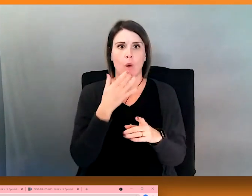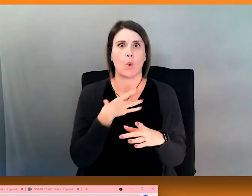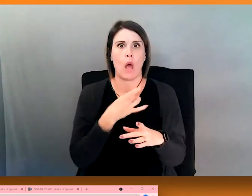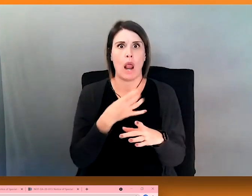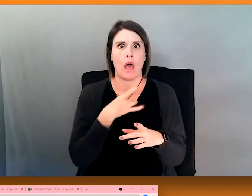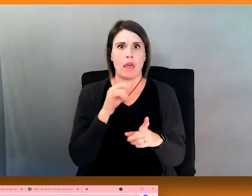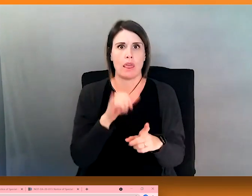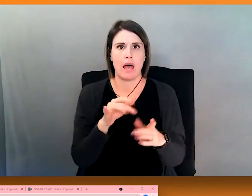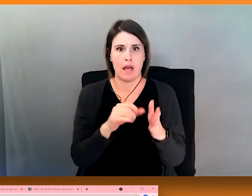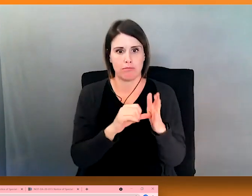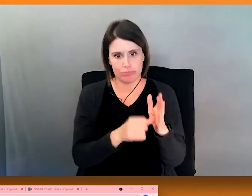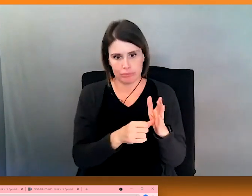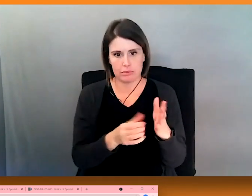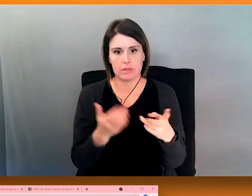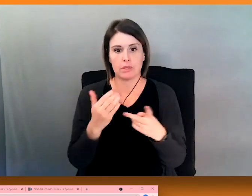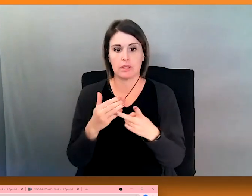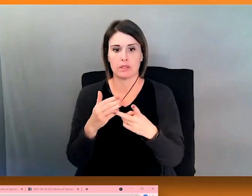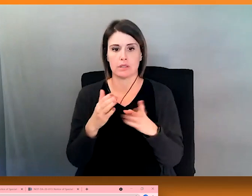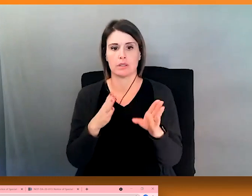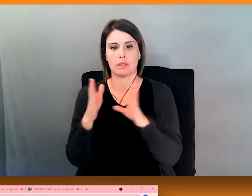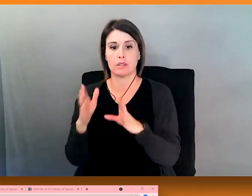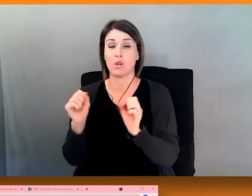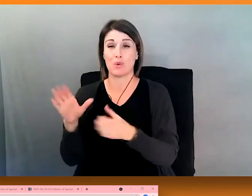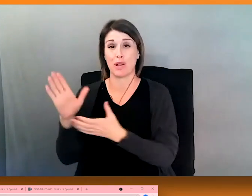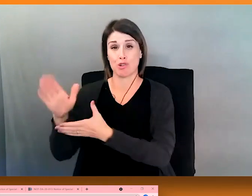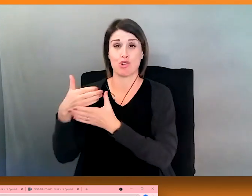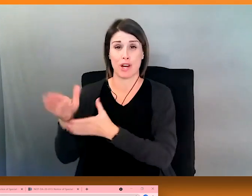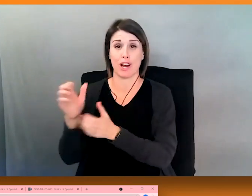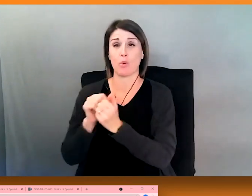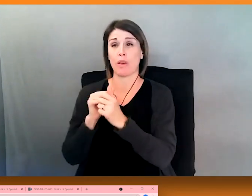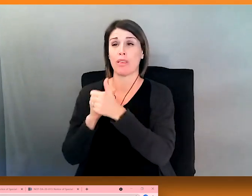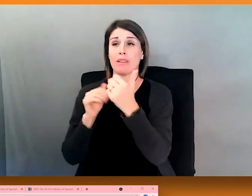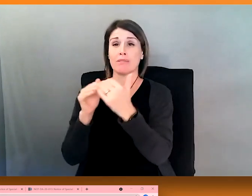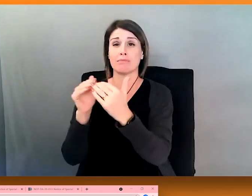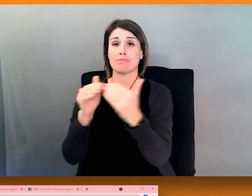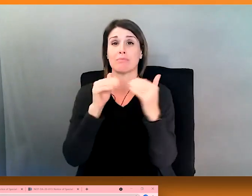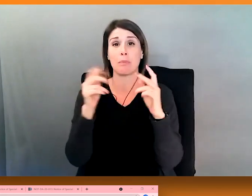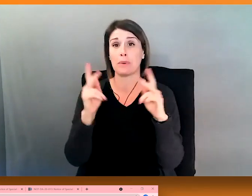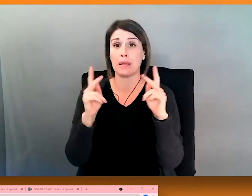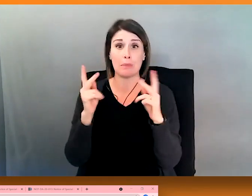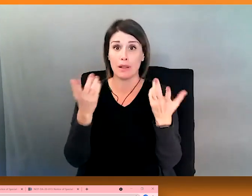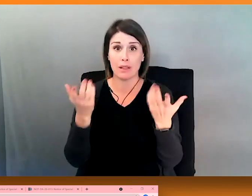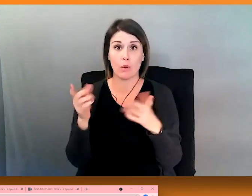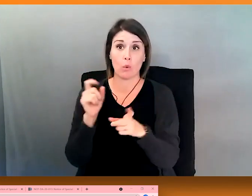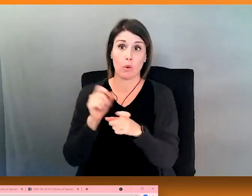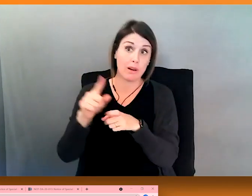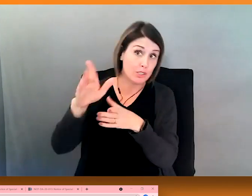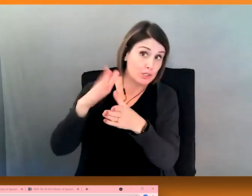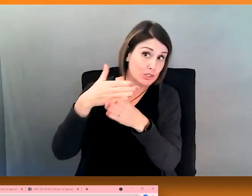like "Oh, I really love this." You can share it with your colleagues.